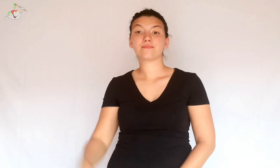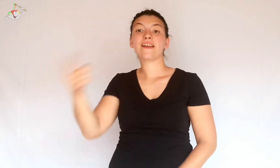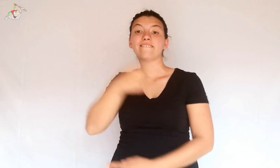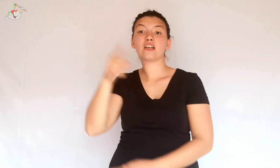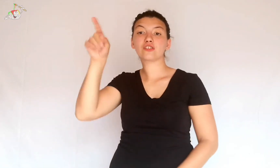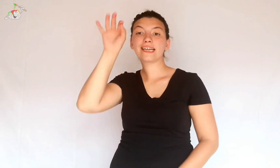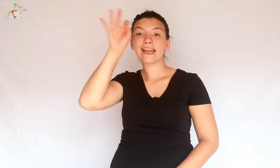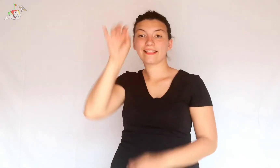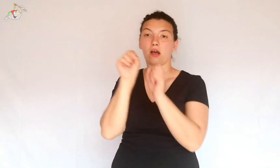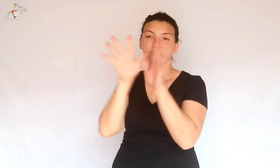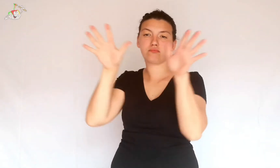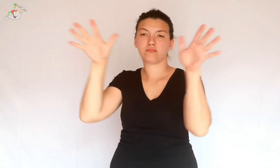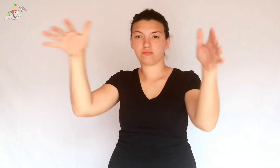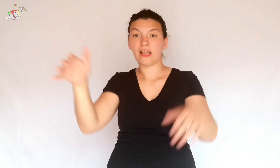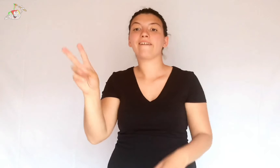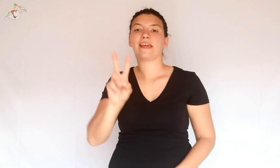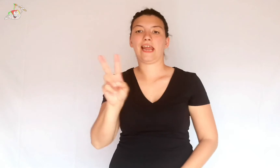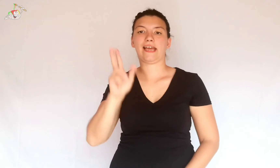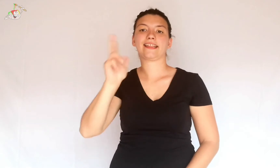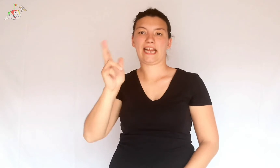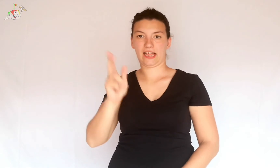Instead England has spread the superstition of the unlucky day which is Friday the 13th.